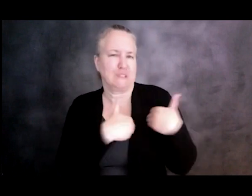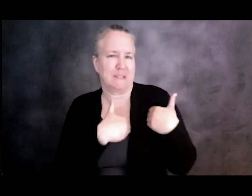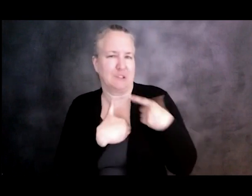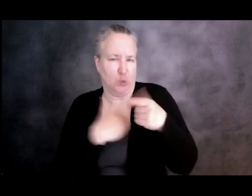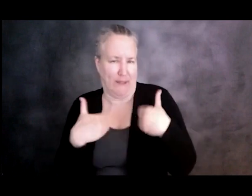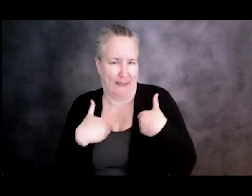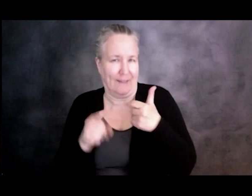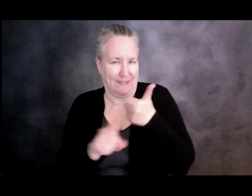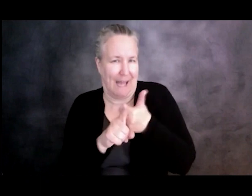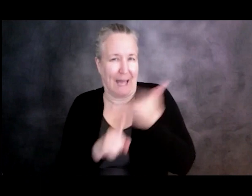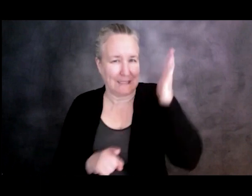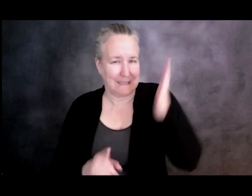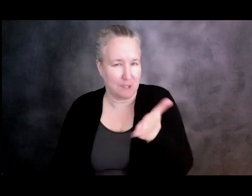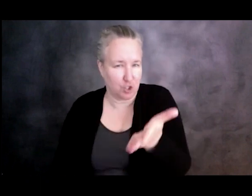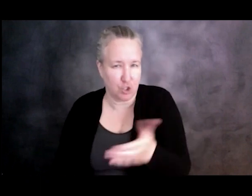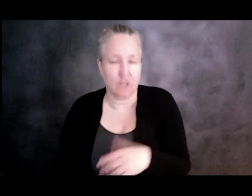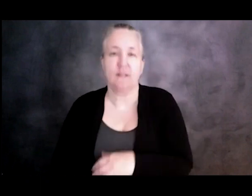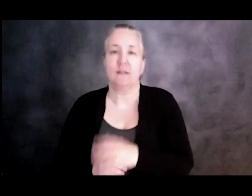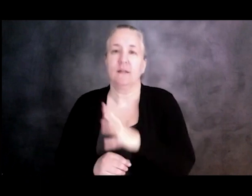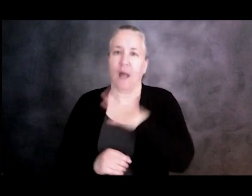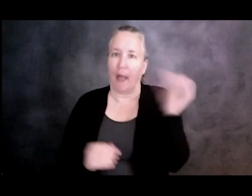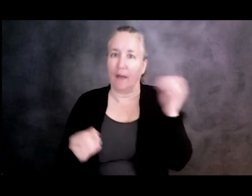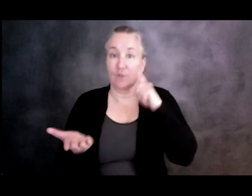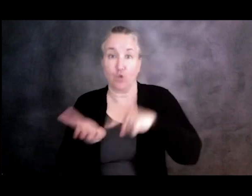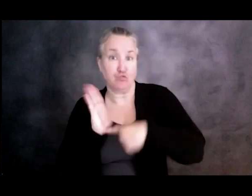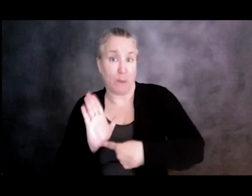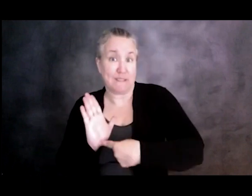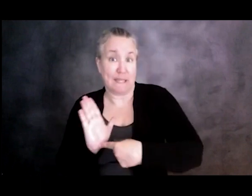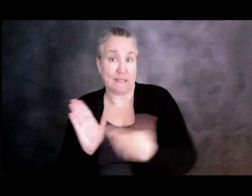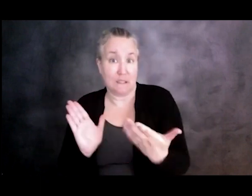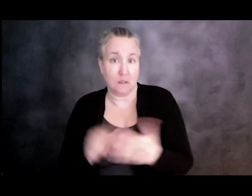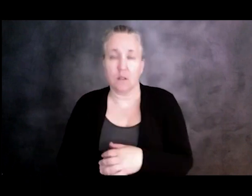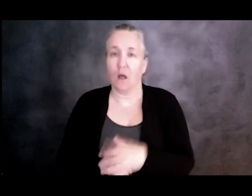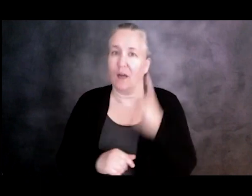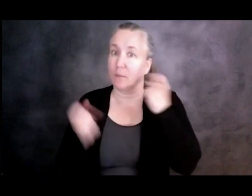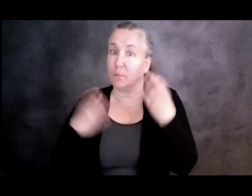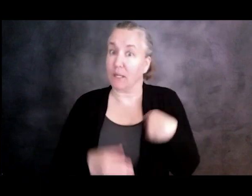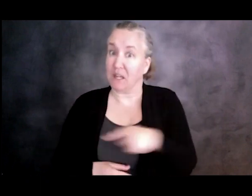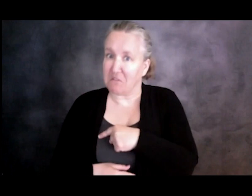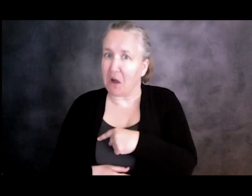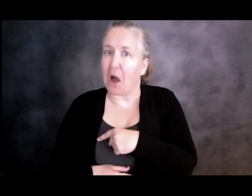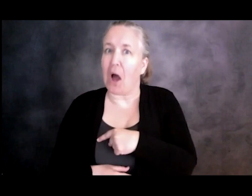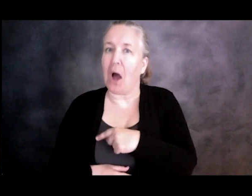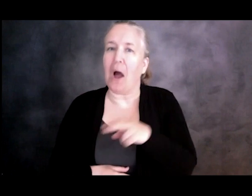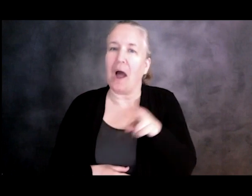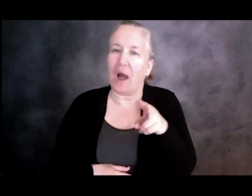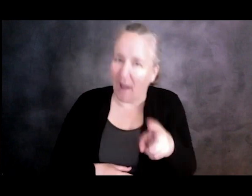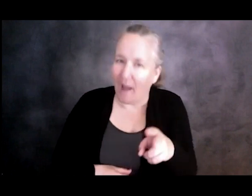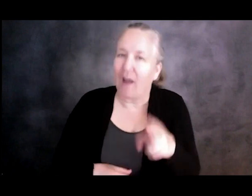as a speaker for representing. And I think a lot of us had a taste of that with the anti-Asian violence.